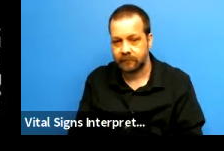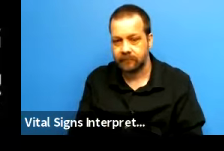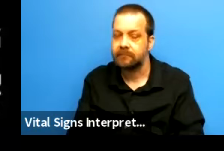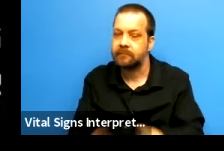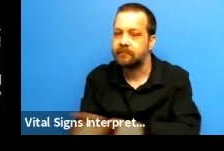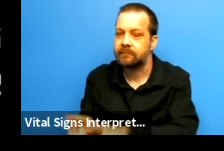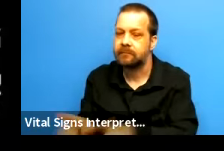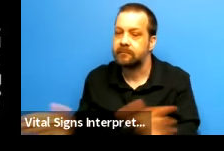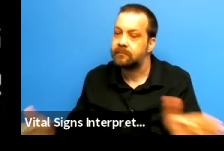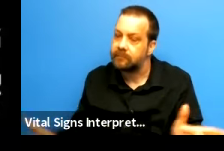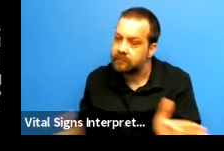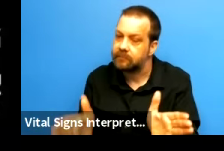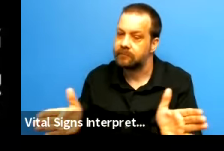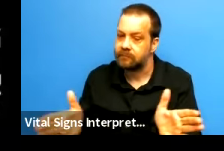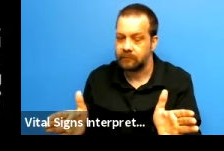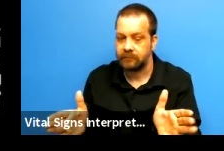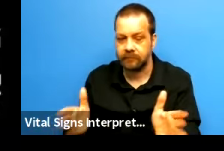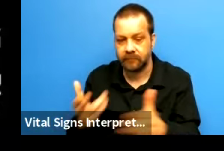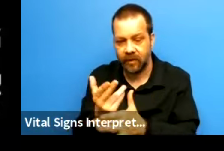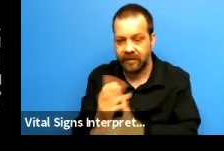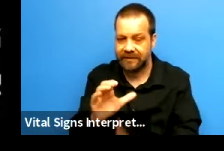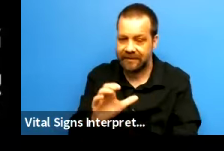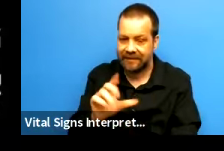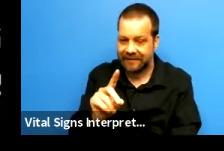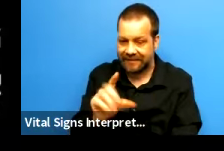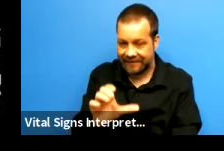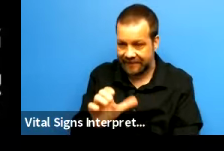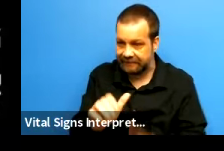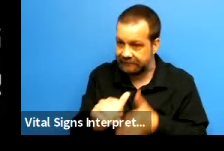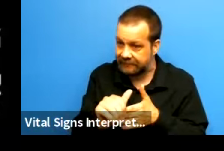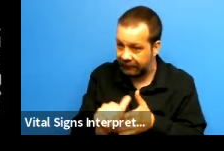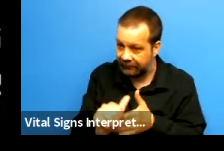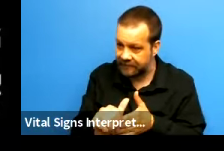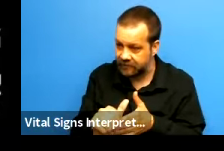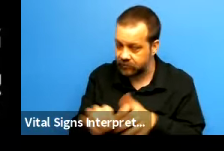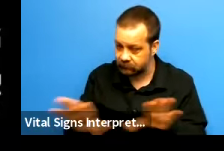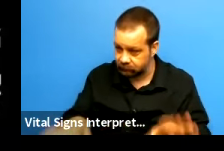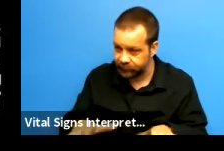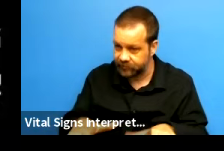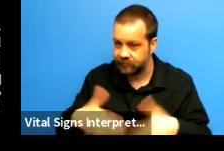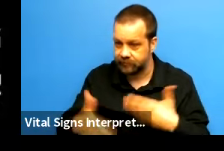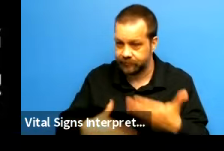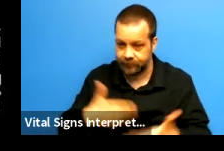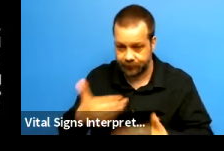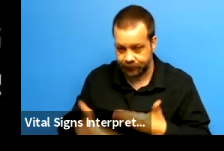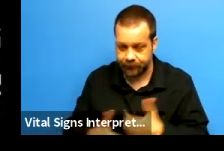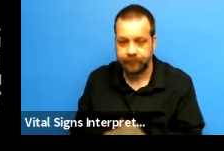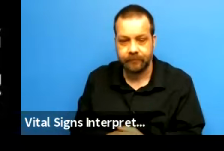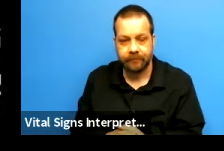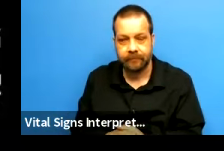to use the CDC guidance to perform those checks. There's some great information out there